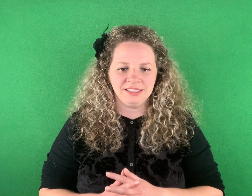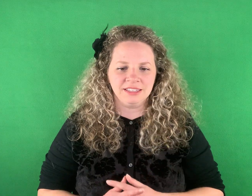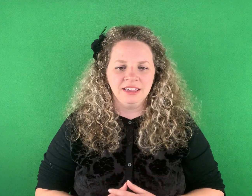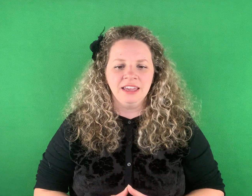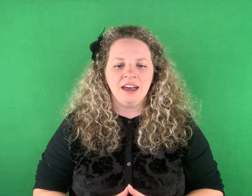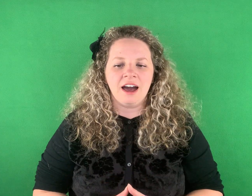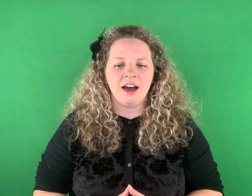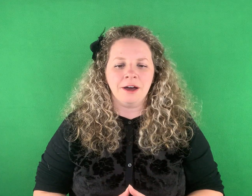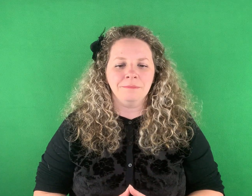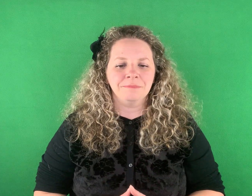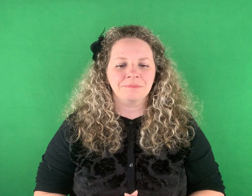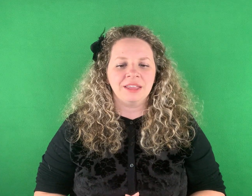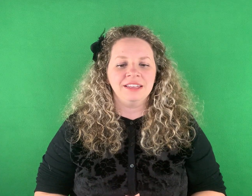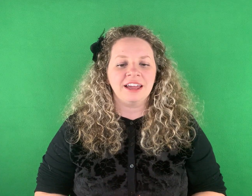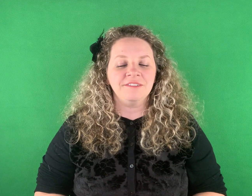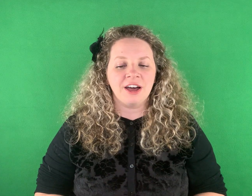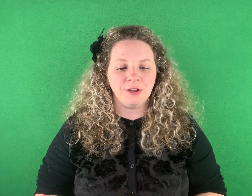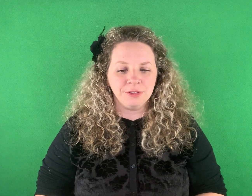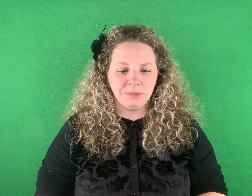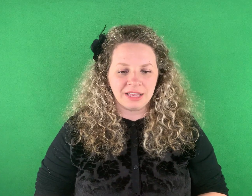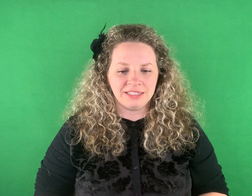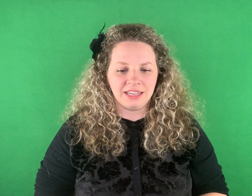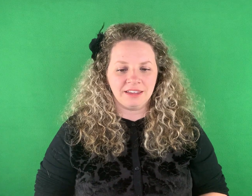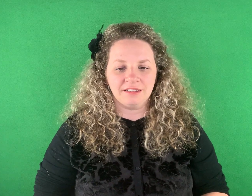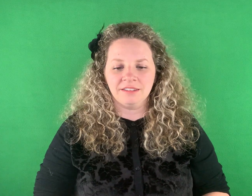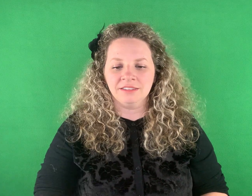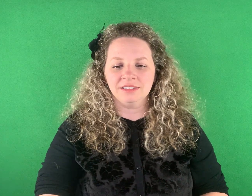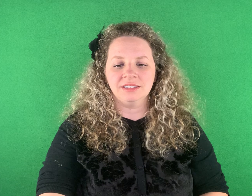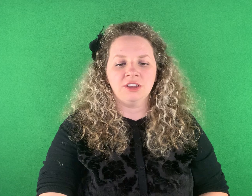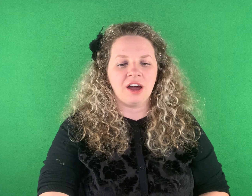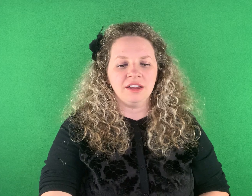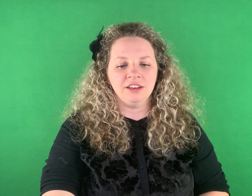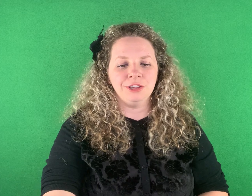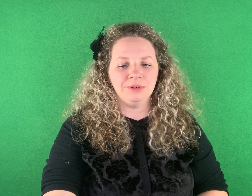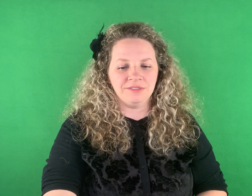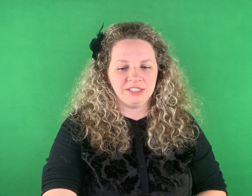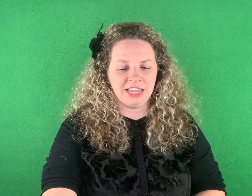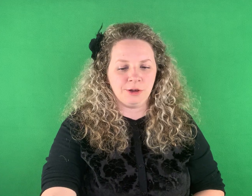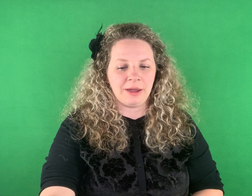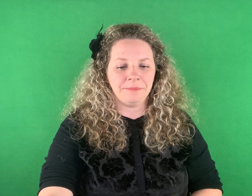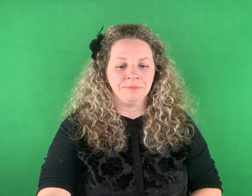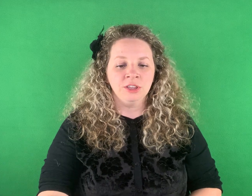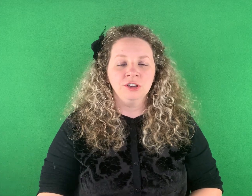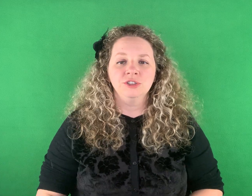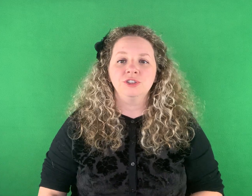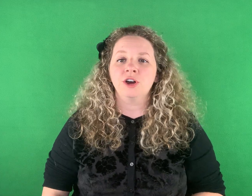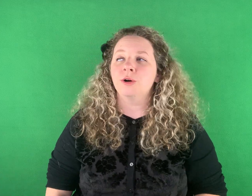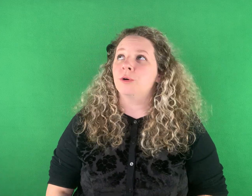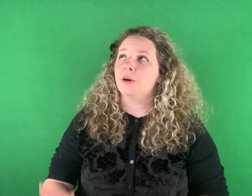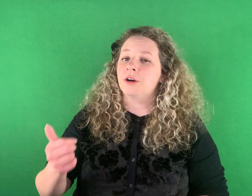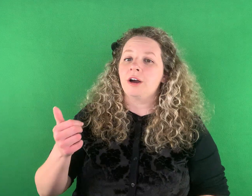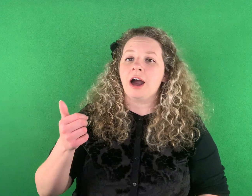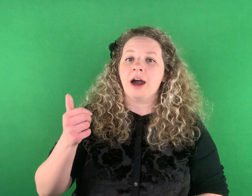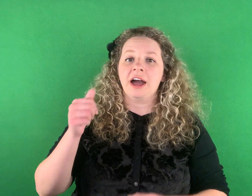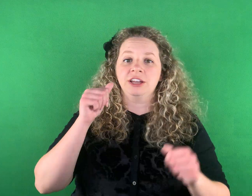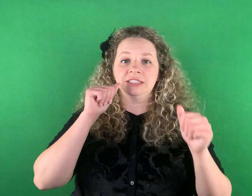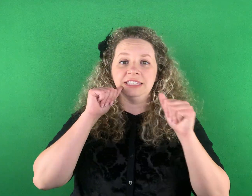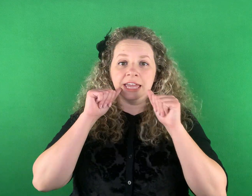and I have held the blessing, God, You give and take away. So I could say: